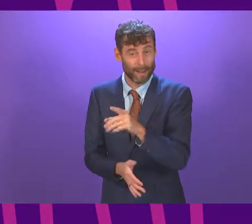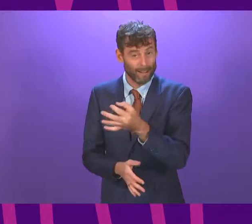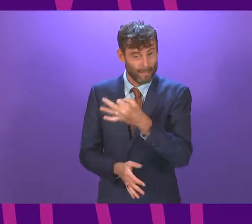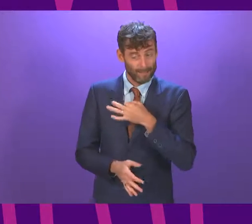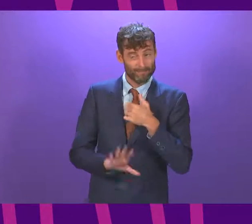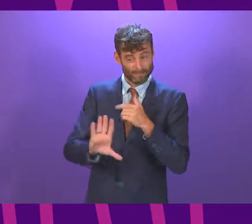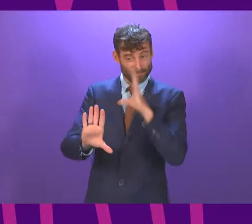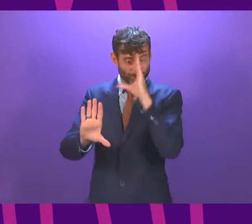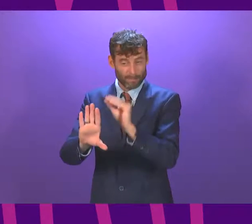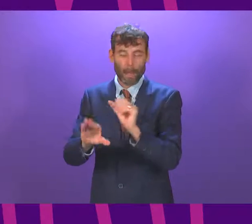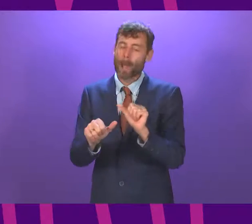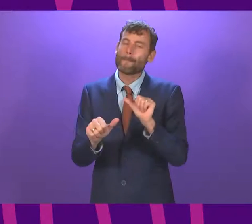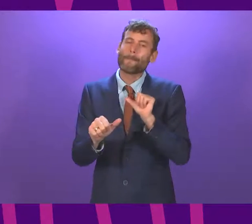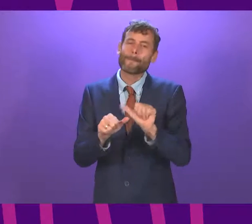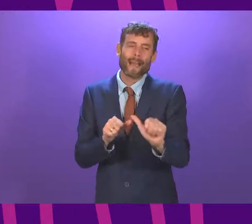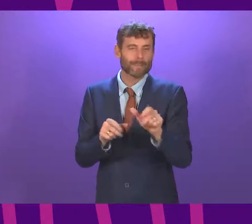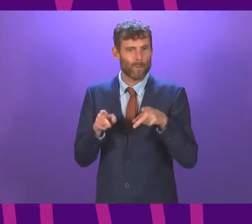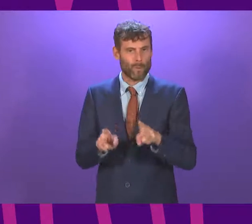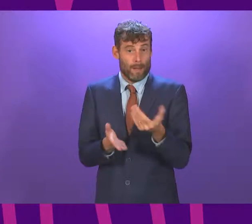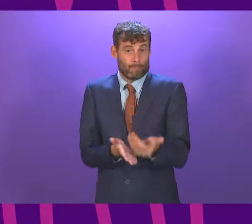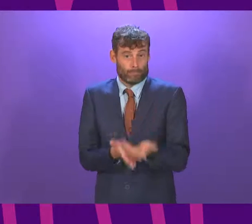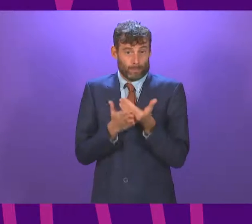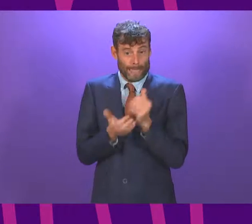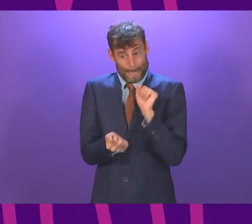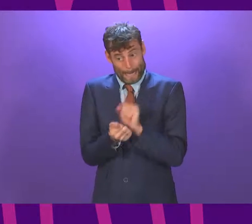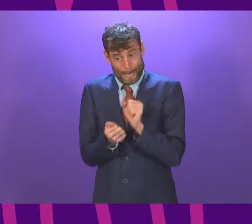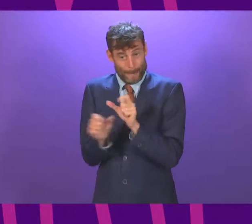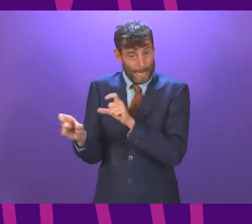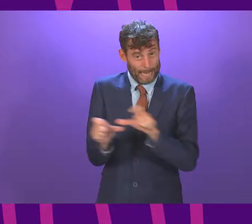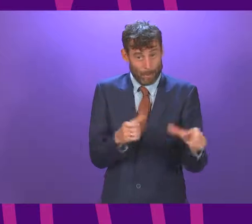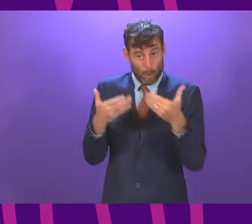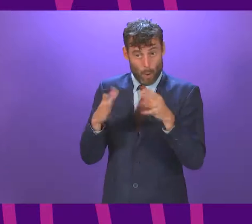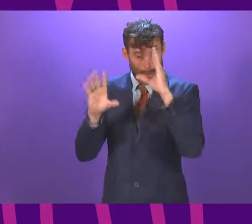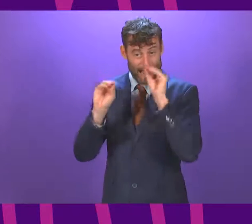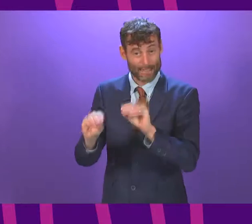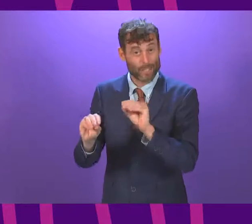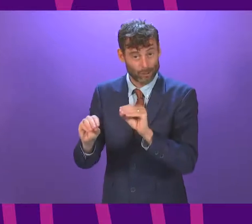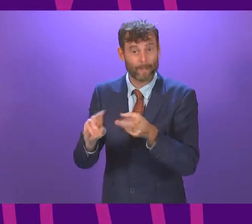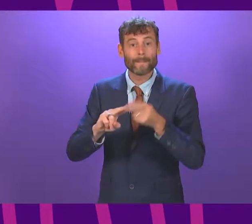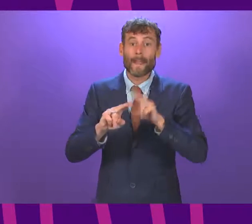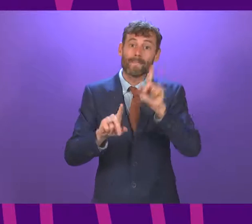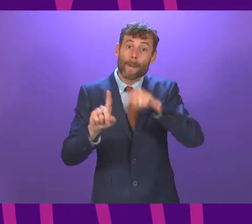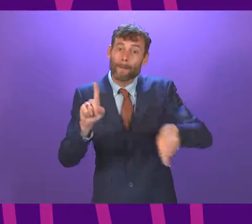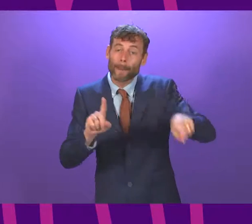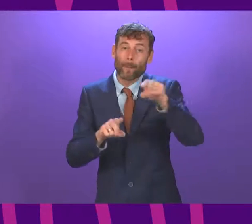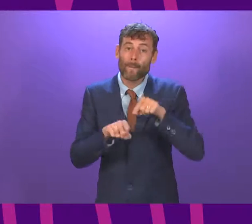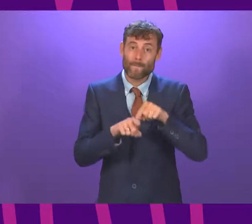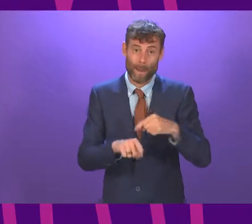all of us to follow the wider societal guidance that we have. The Government has, from the start